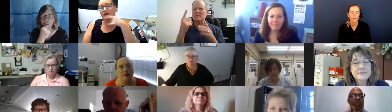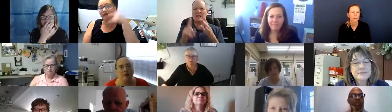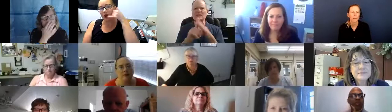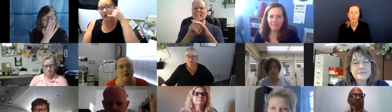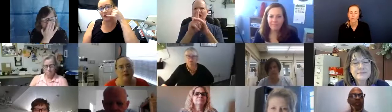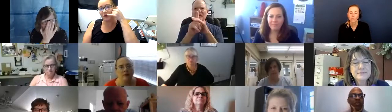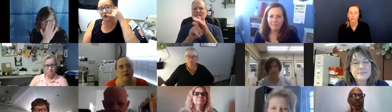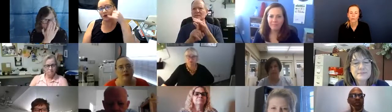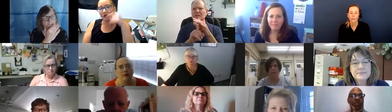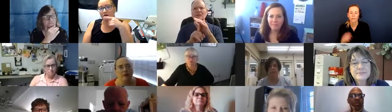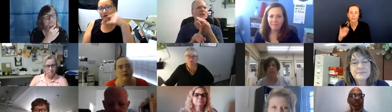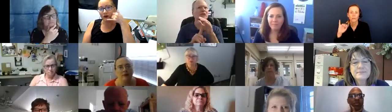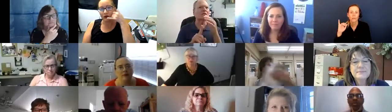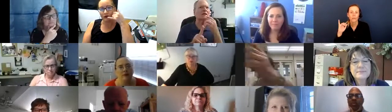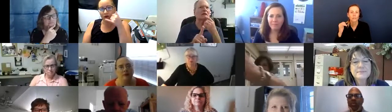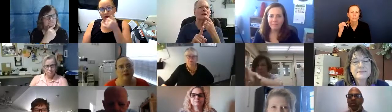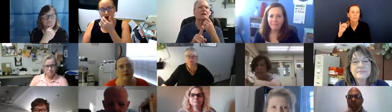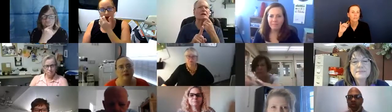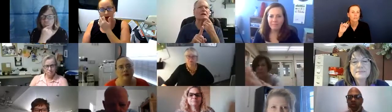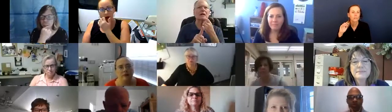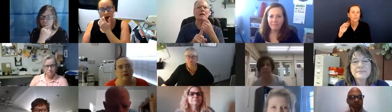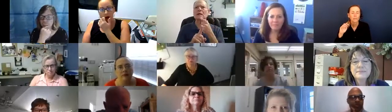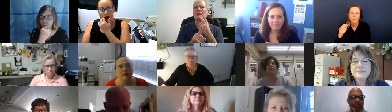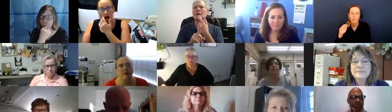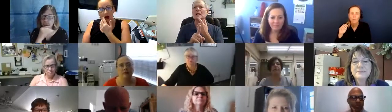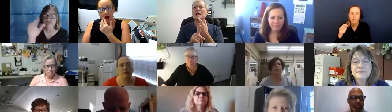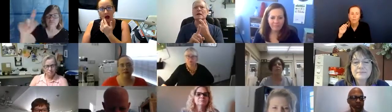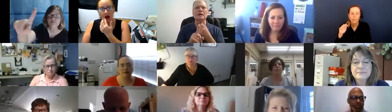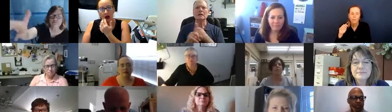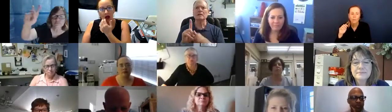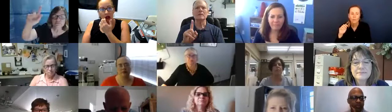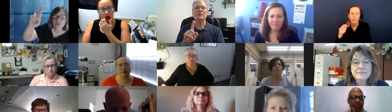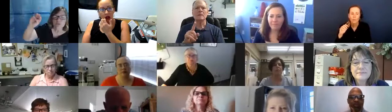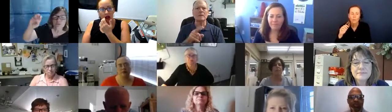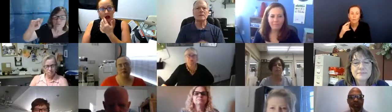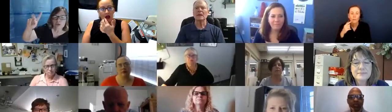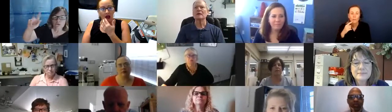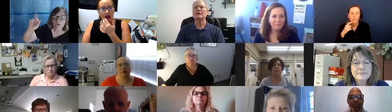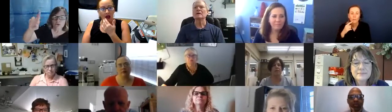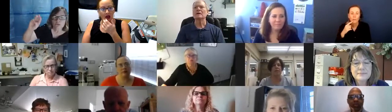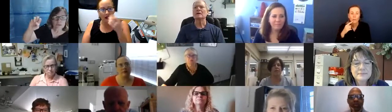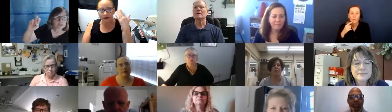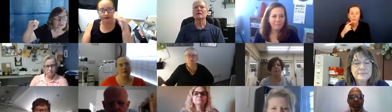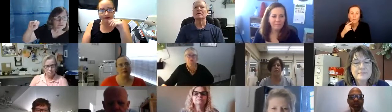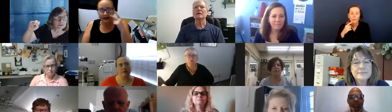Amy: He is hearing and is on the phone. Tom: (still looking) Letha: Where's Karmen?